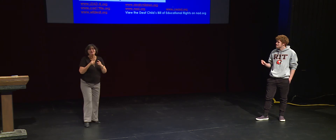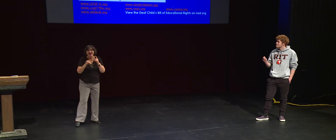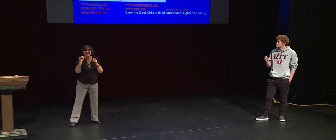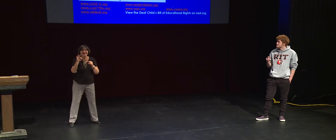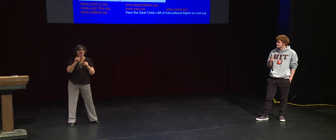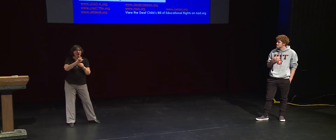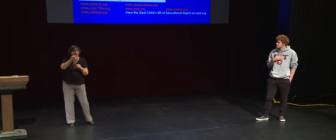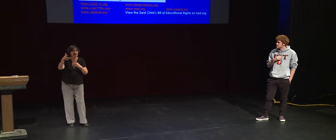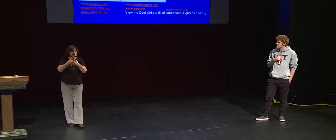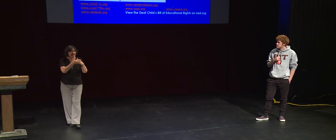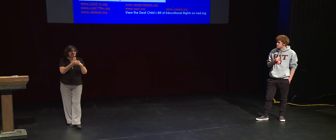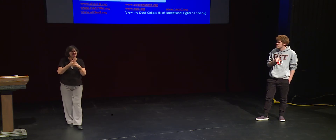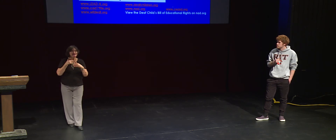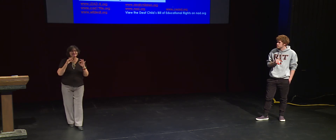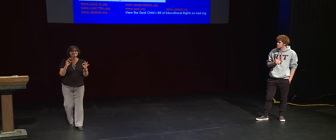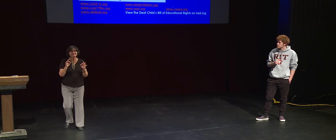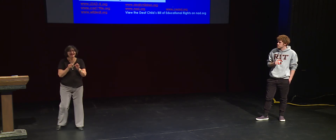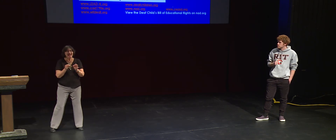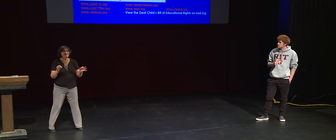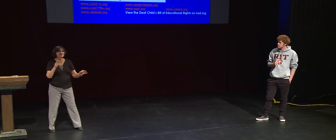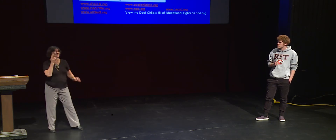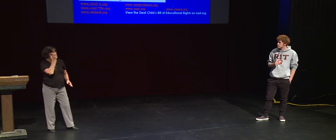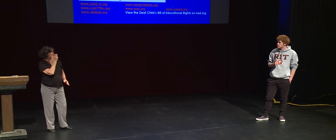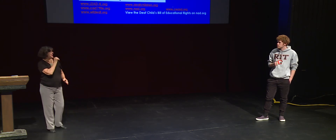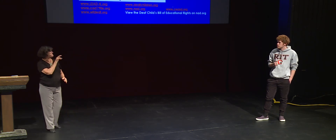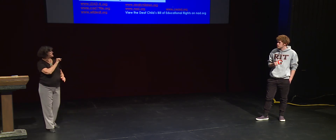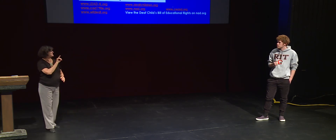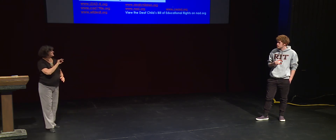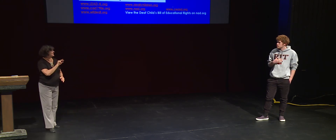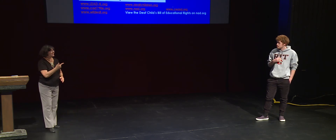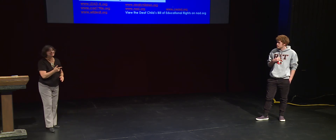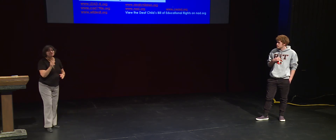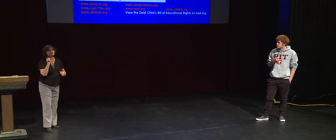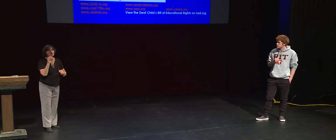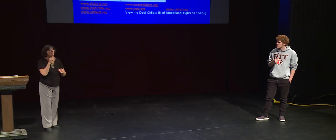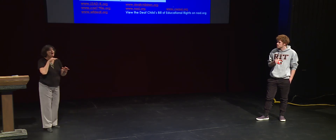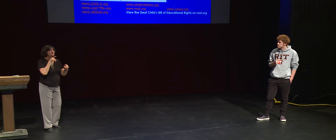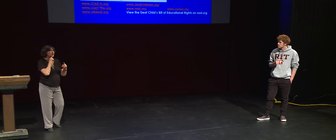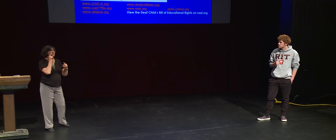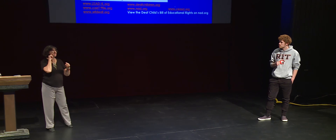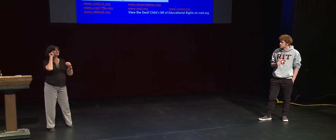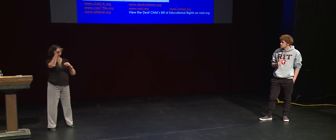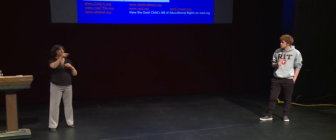We have a long way to go. But, wow, can you imagine if all babies have language?